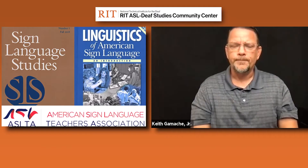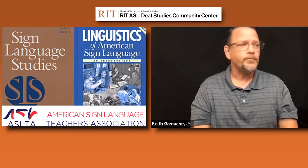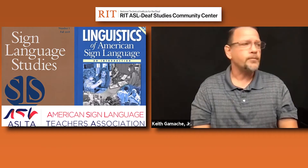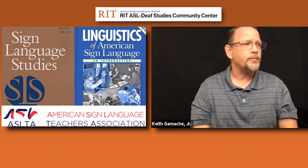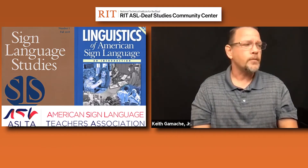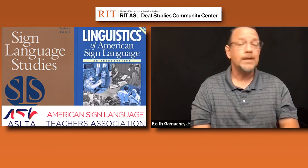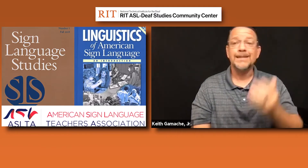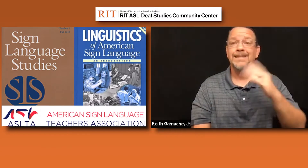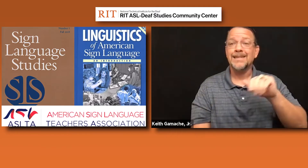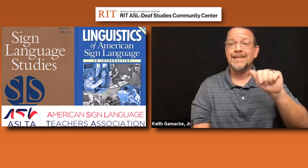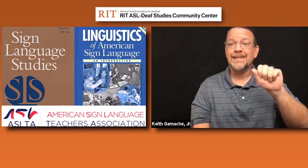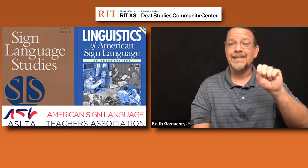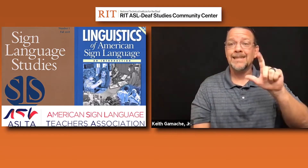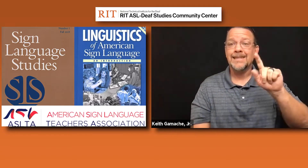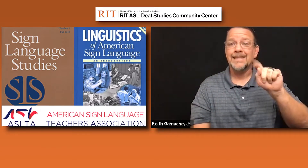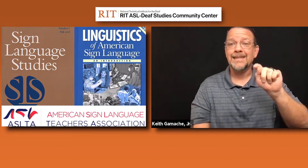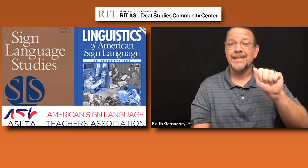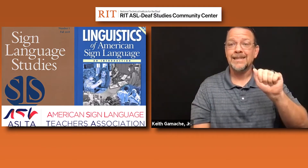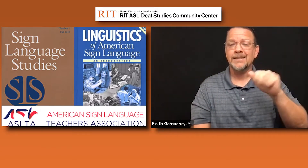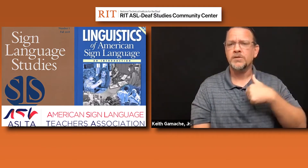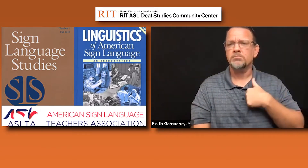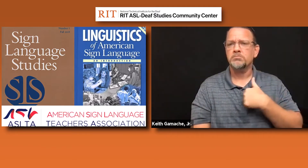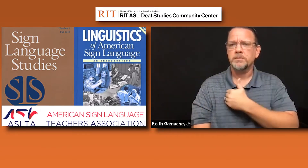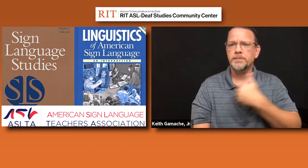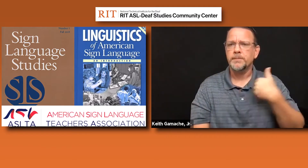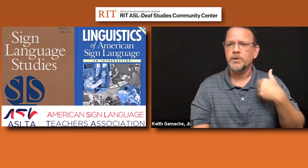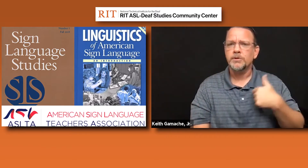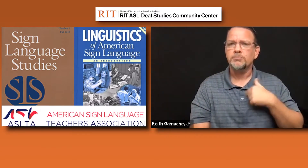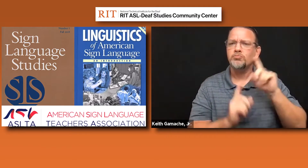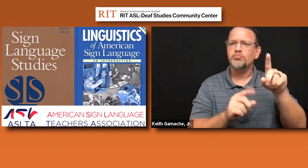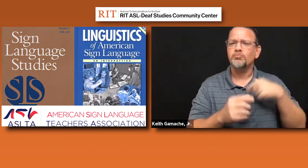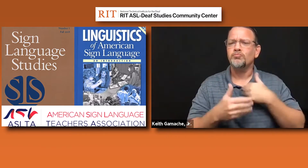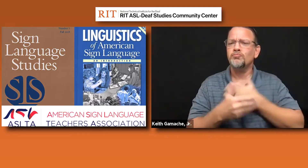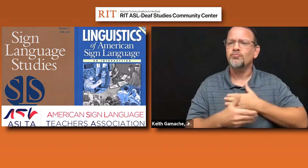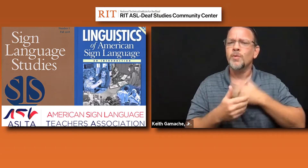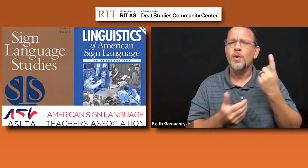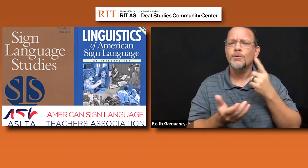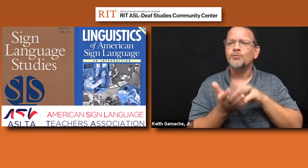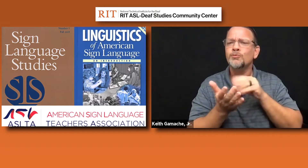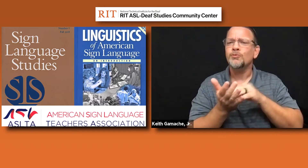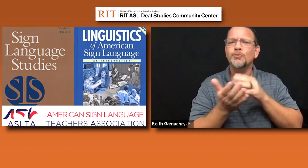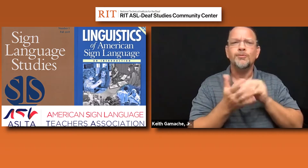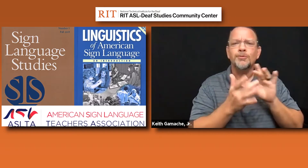or that the need is there? As an ASLTA member and participating